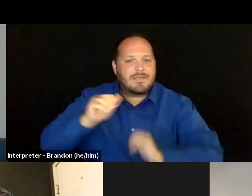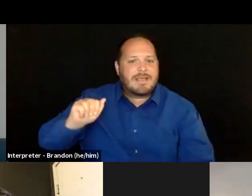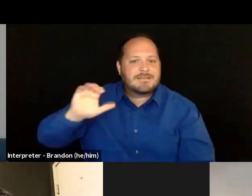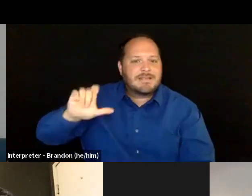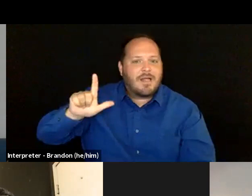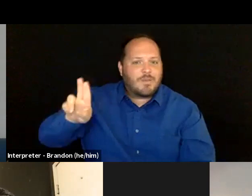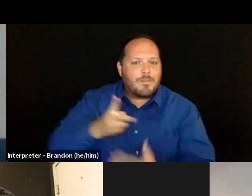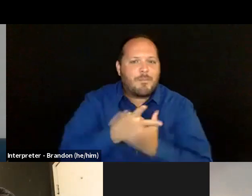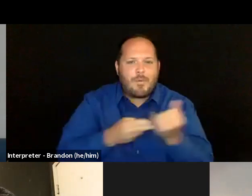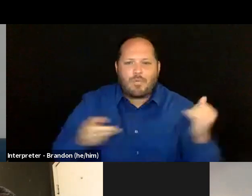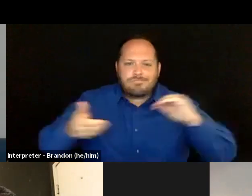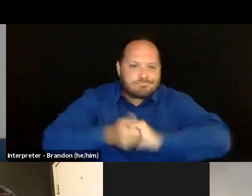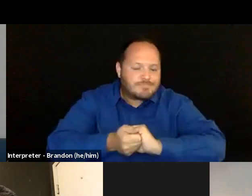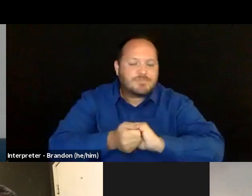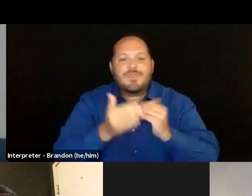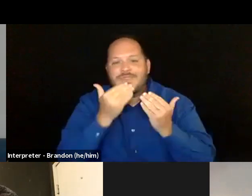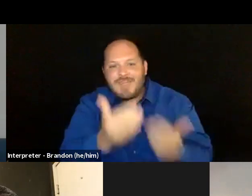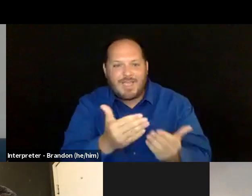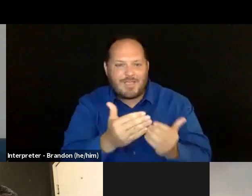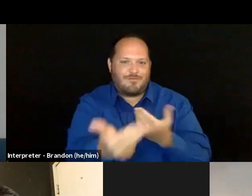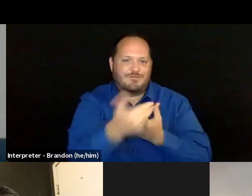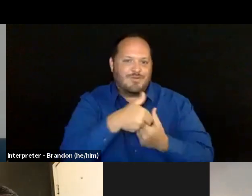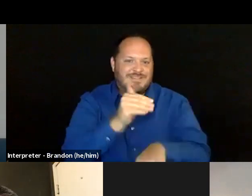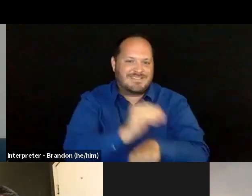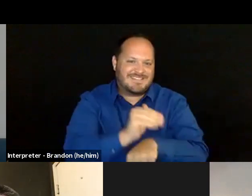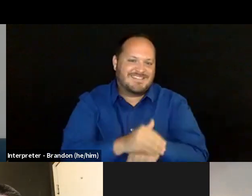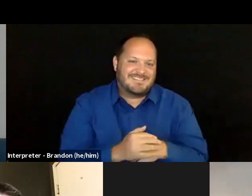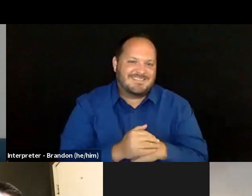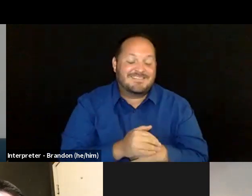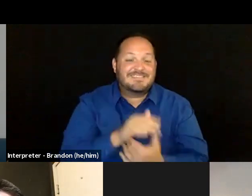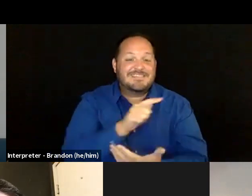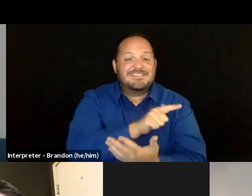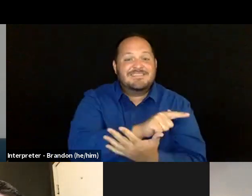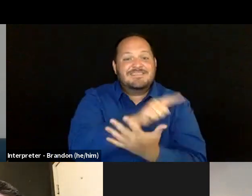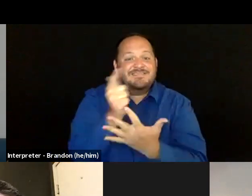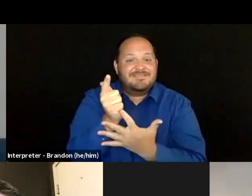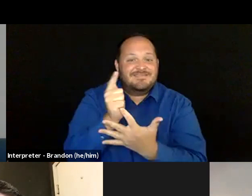most marginalized folks since my early days of transactivism,